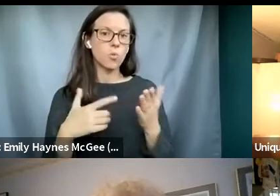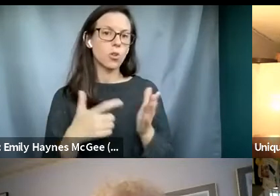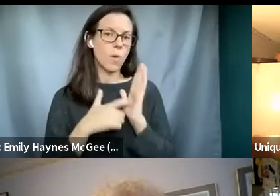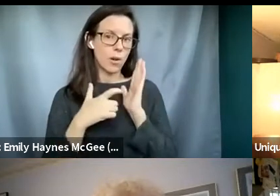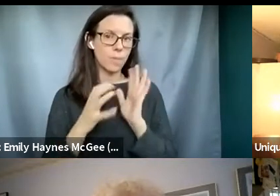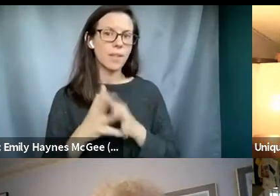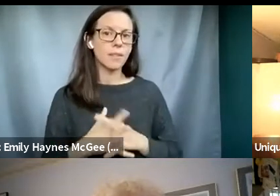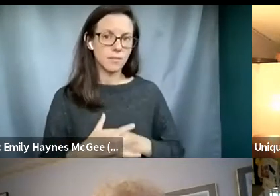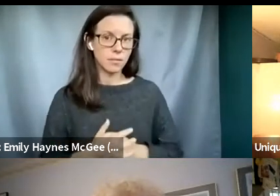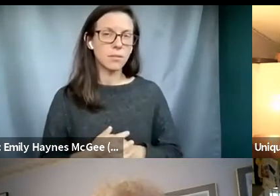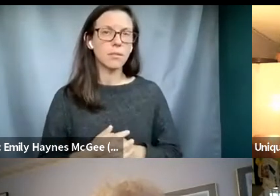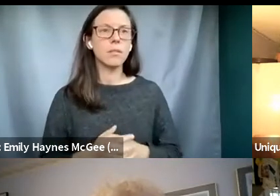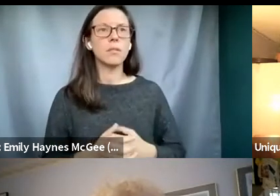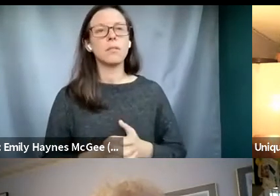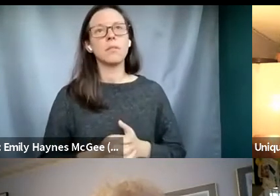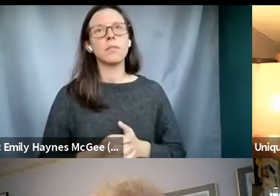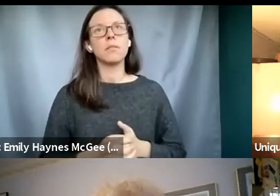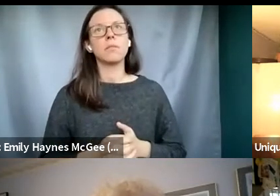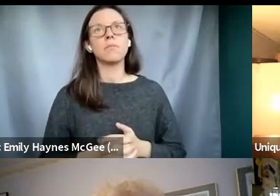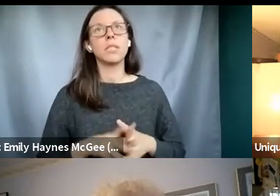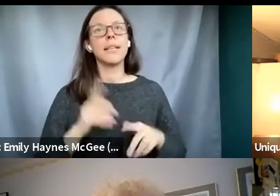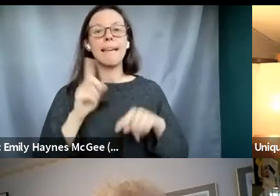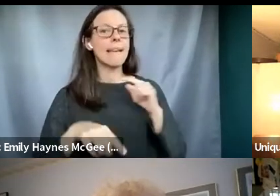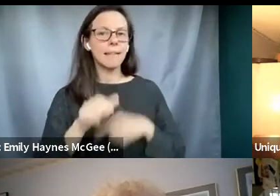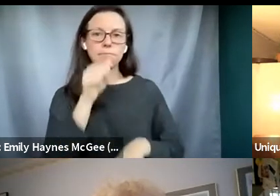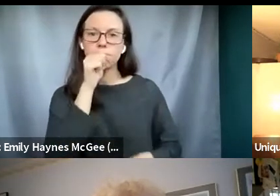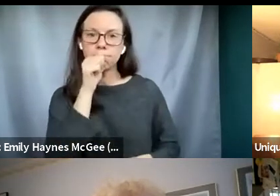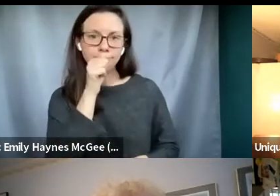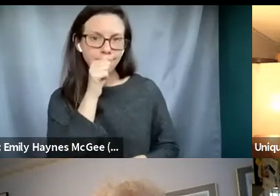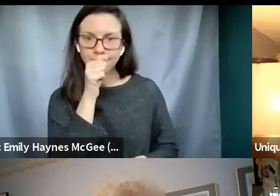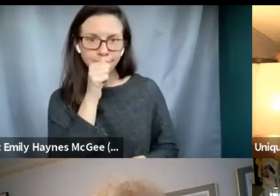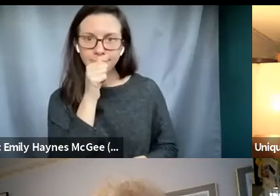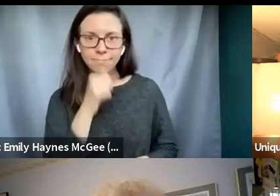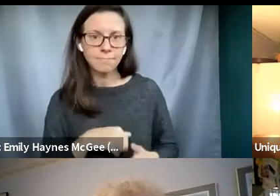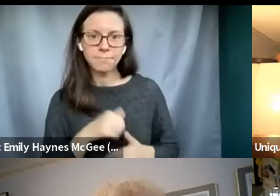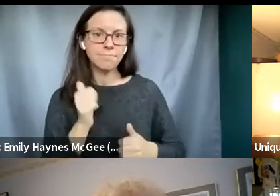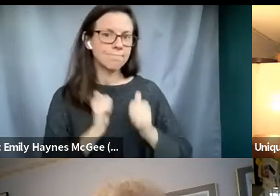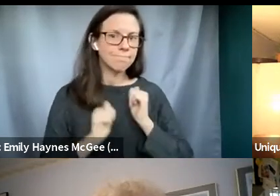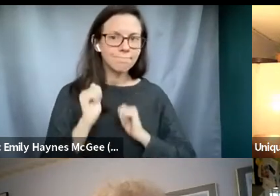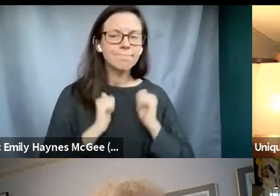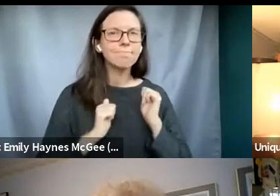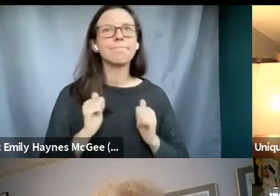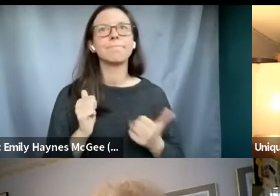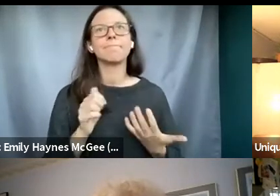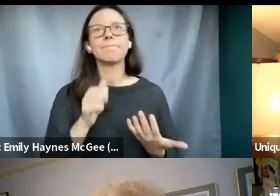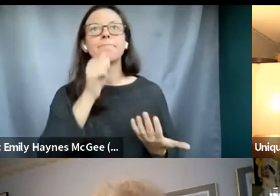So it can't be a private performance or a private exhibition.